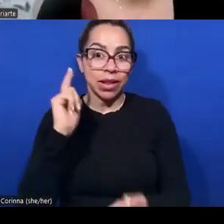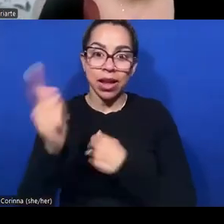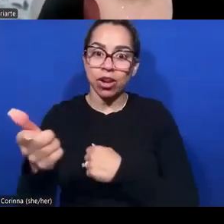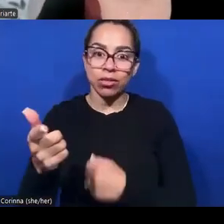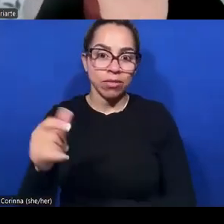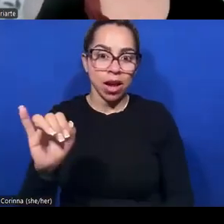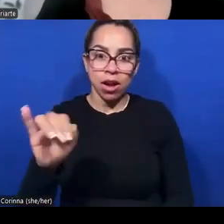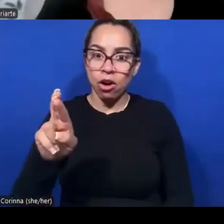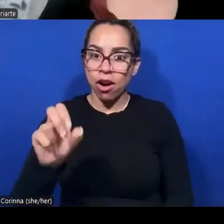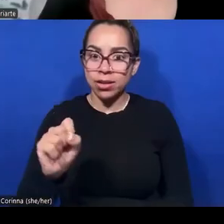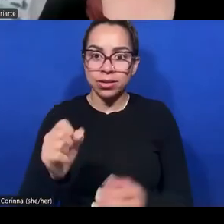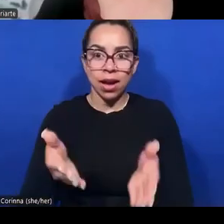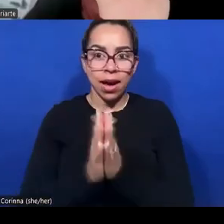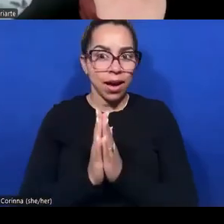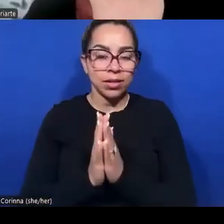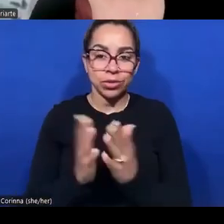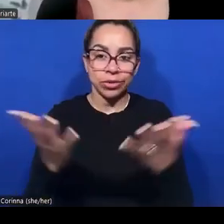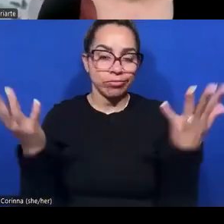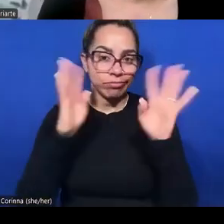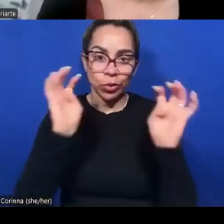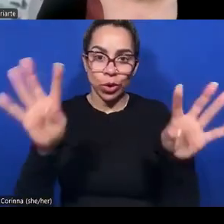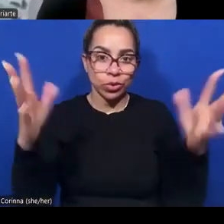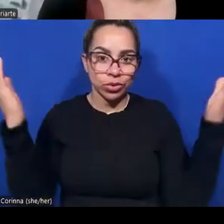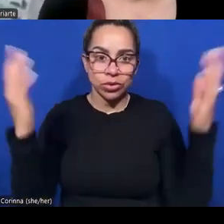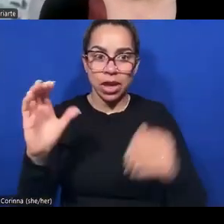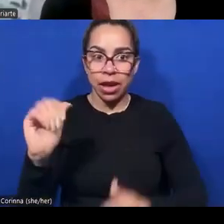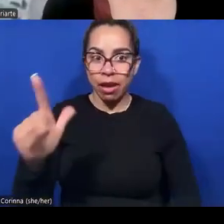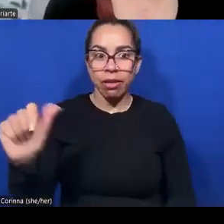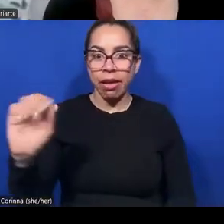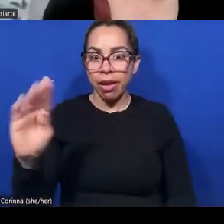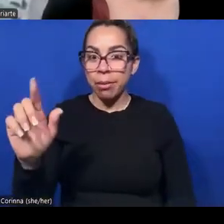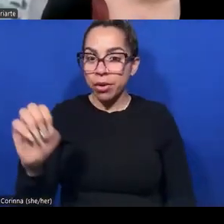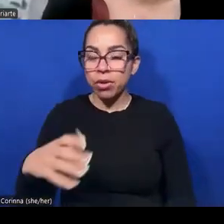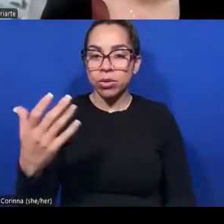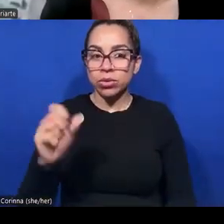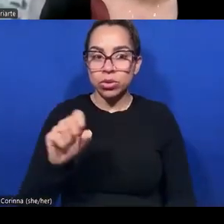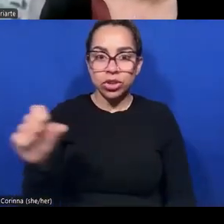or maybe who knows, CalAble or the Social Security Administration